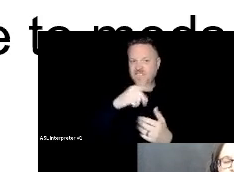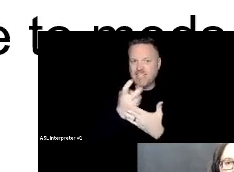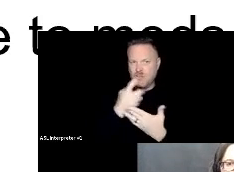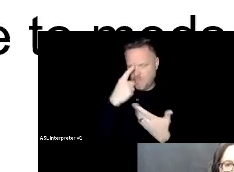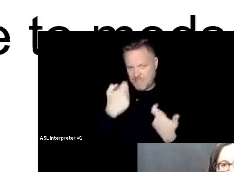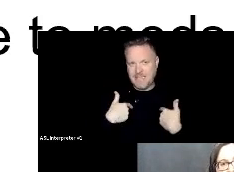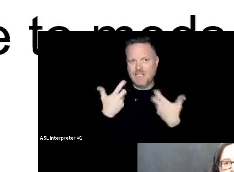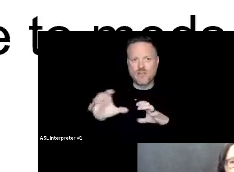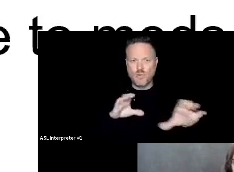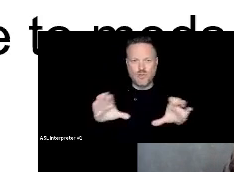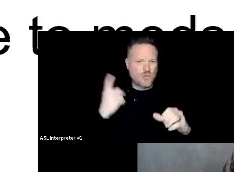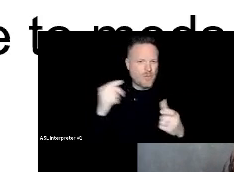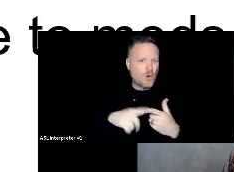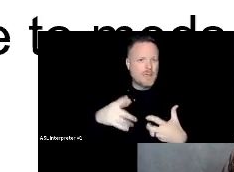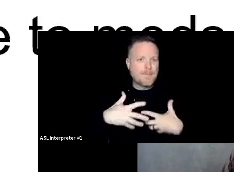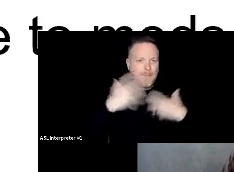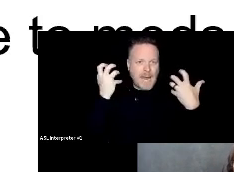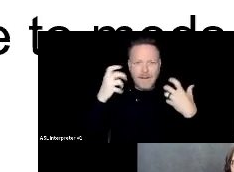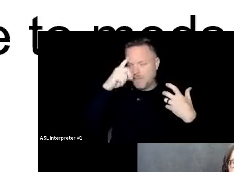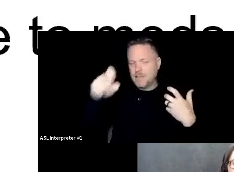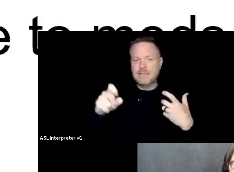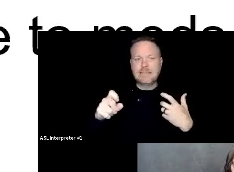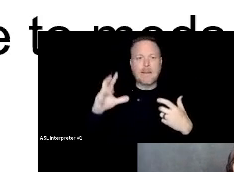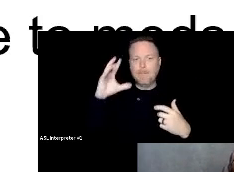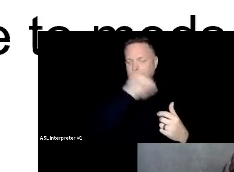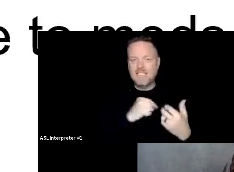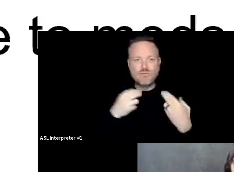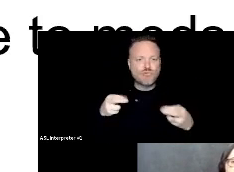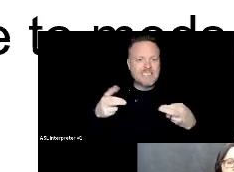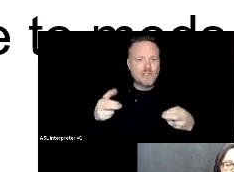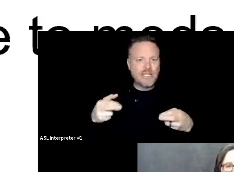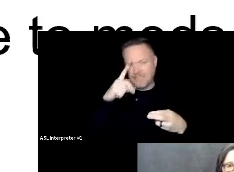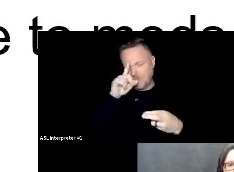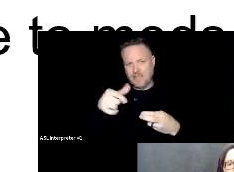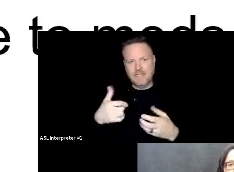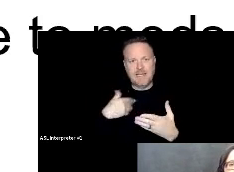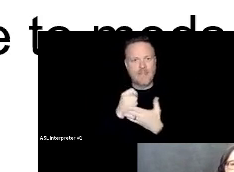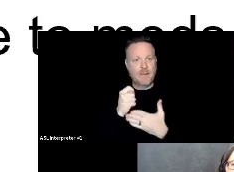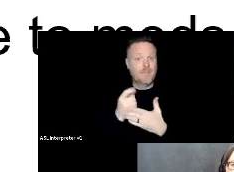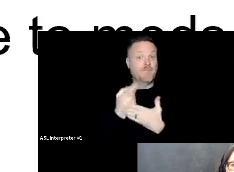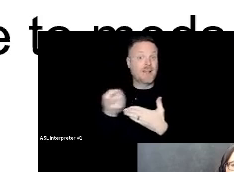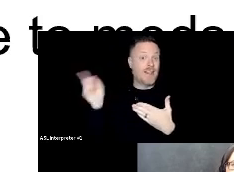Or he is mad he missed recess, because he has therapy. Last week, he